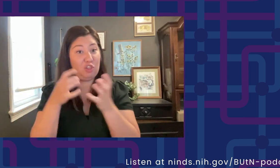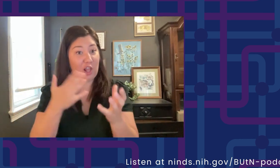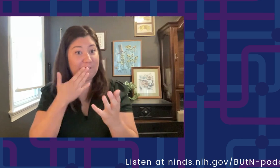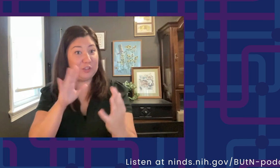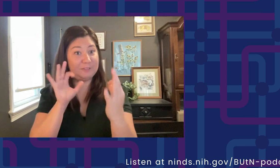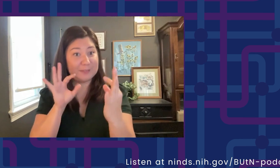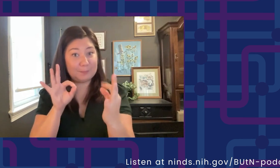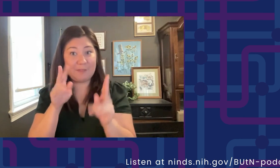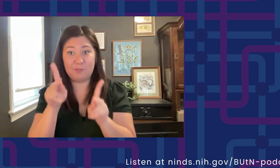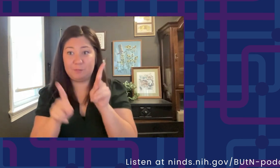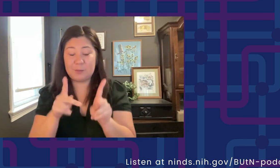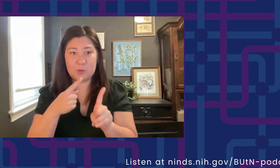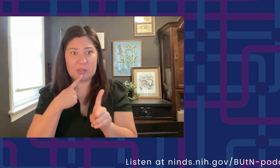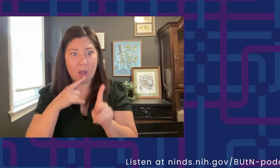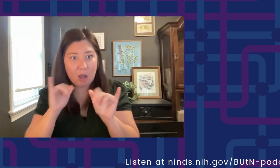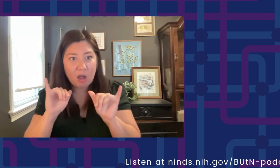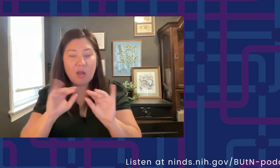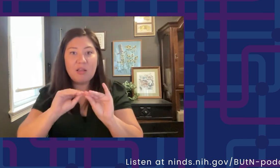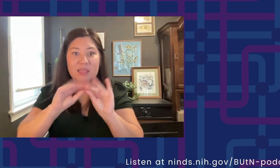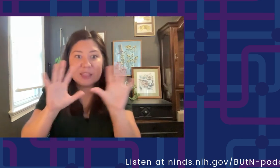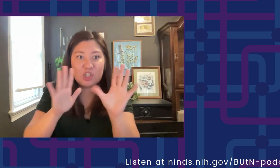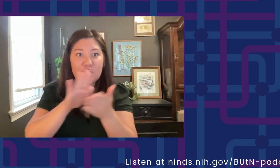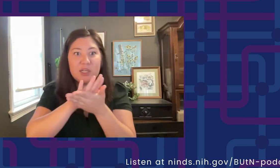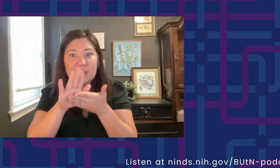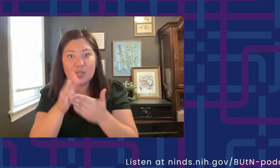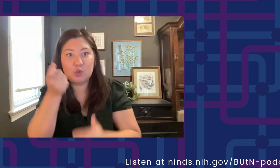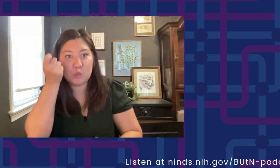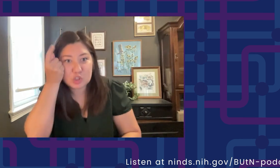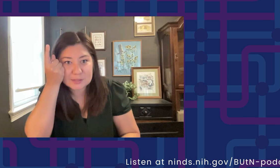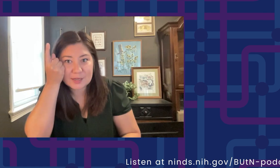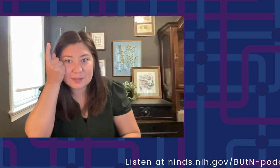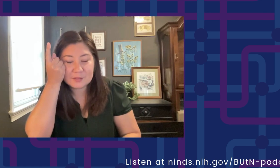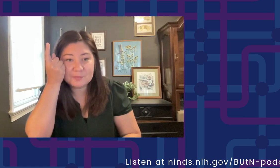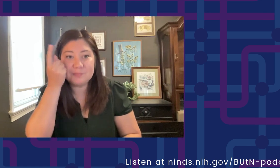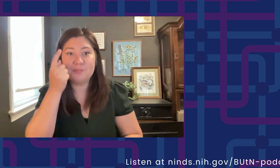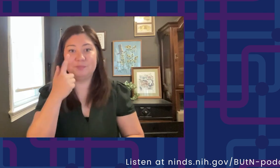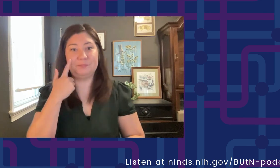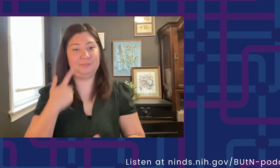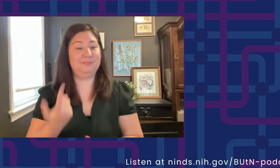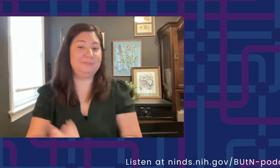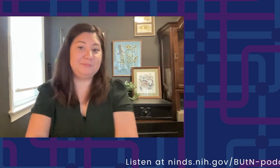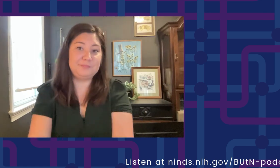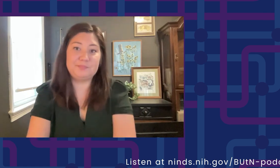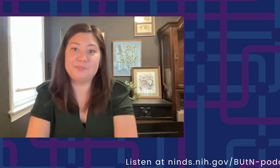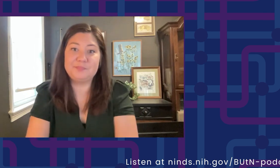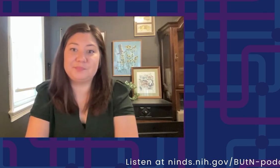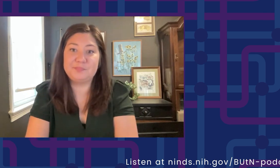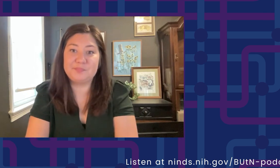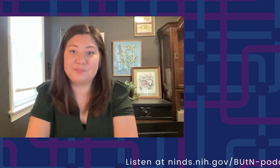And because of that, I received a lot of good feedback. People said "Oh, wow, that was really clear! It was really easy to understand."